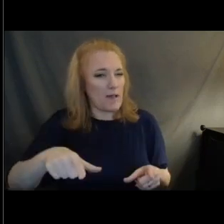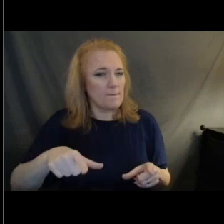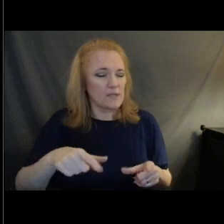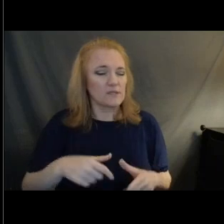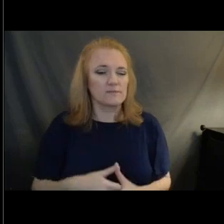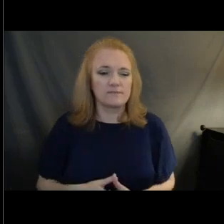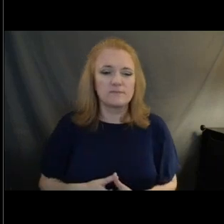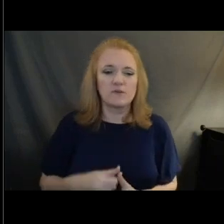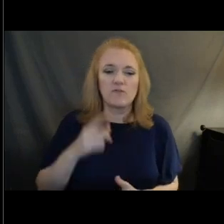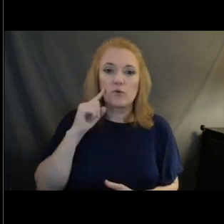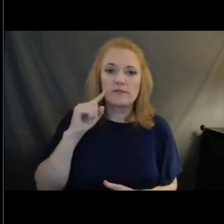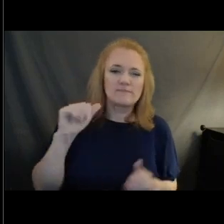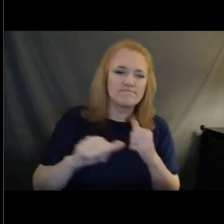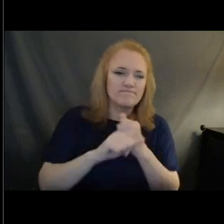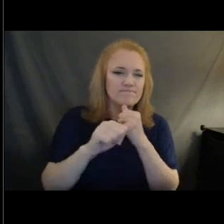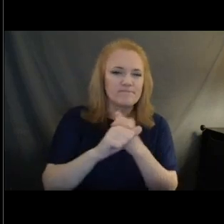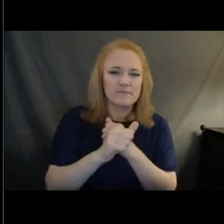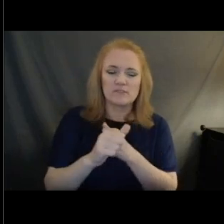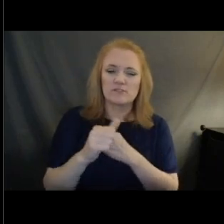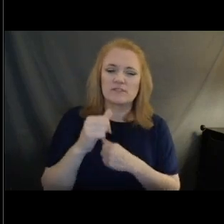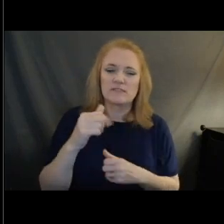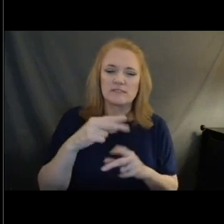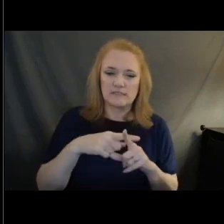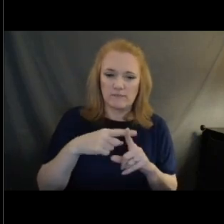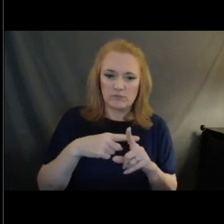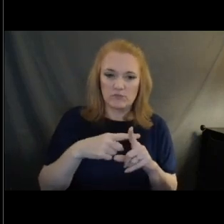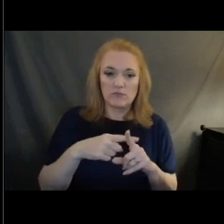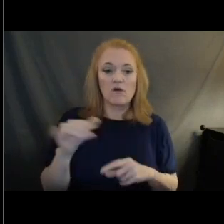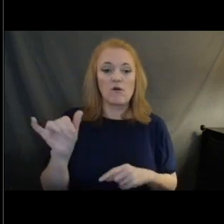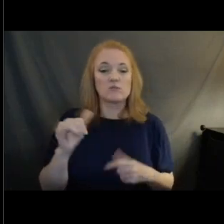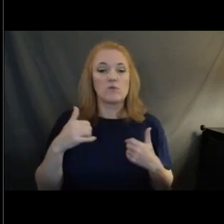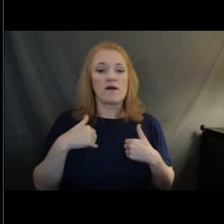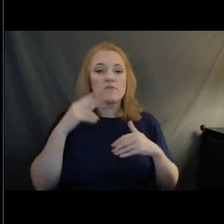temperatures. There's also a forecast discussion that provides additional information with this